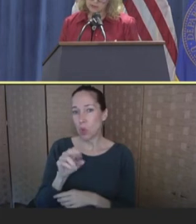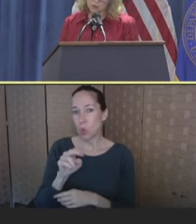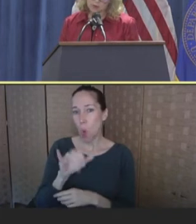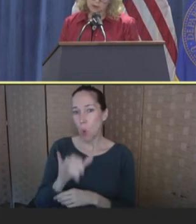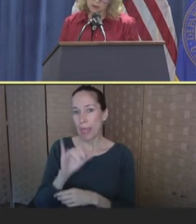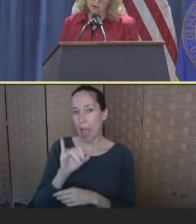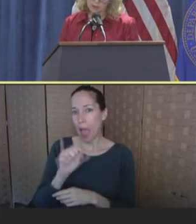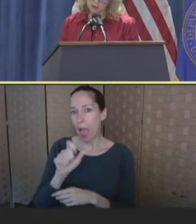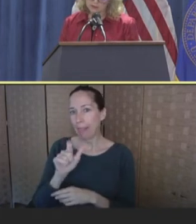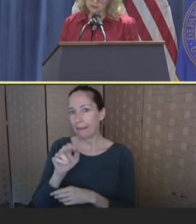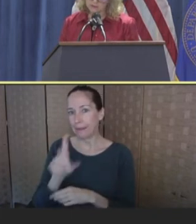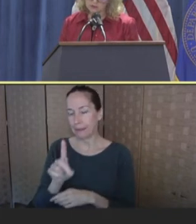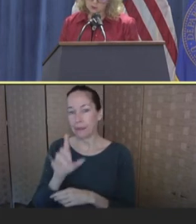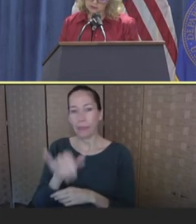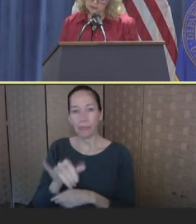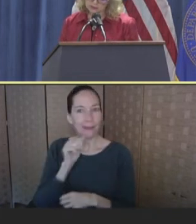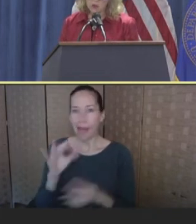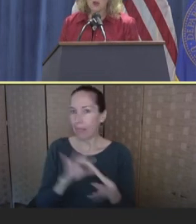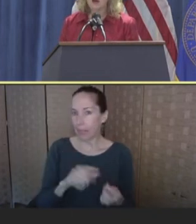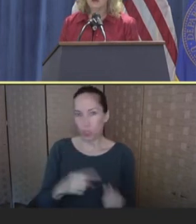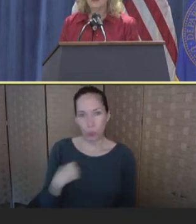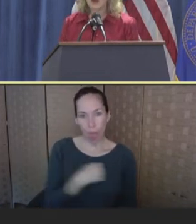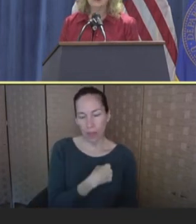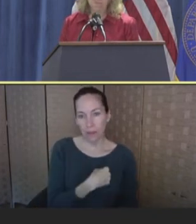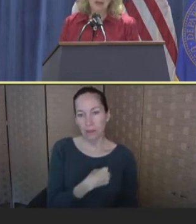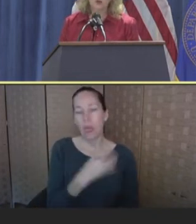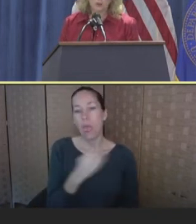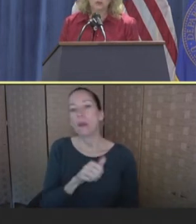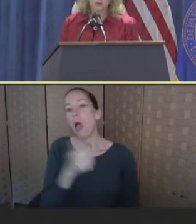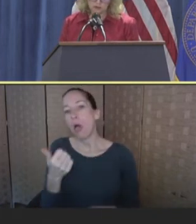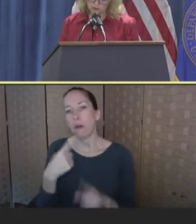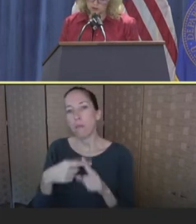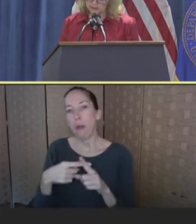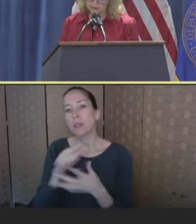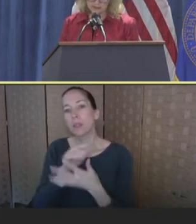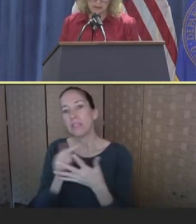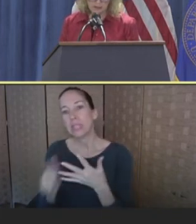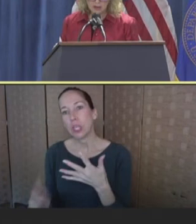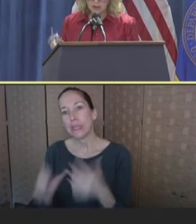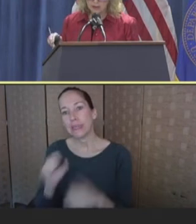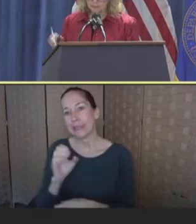were other positive sequencing that was inadequate, so it was very hard to say.